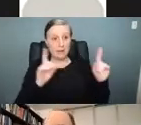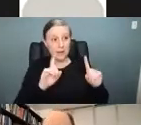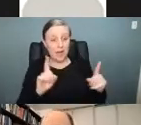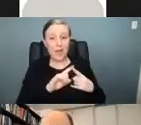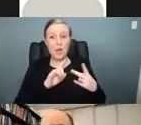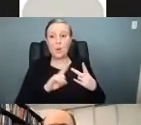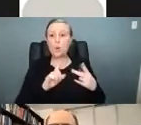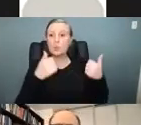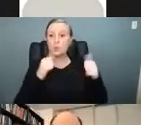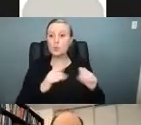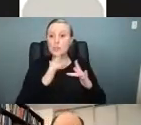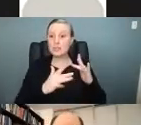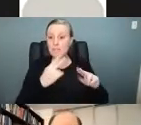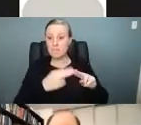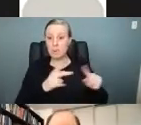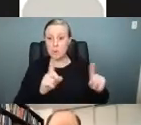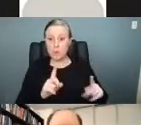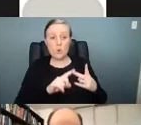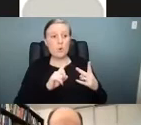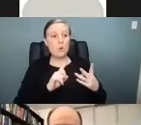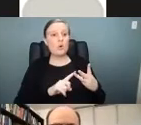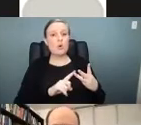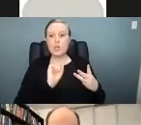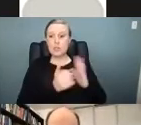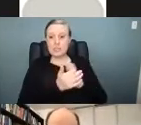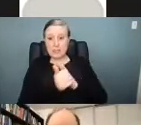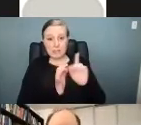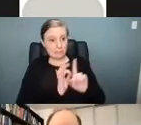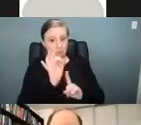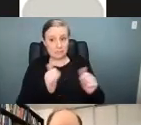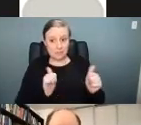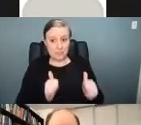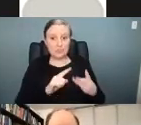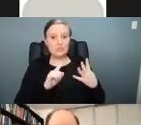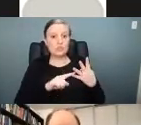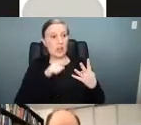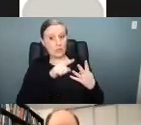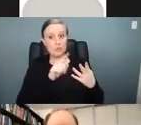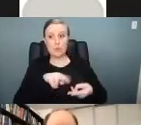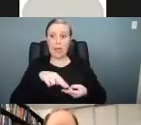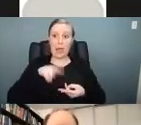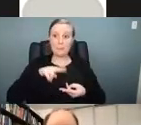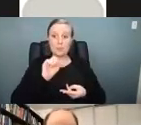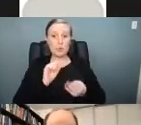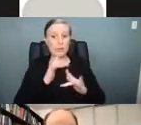skills have increased, whether they'd upgraded their internet access. And this is really